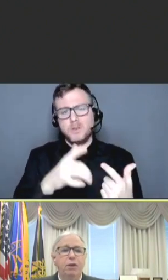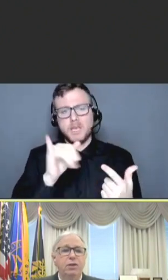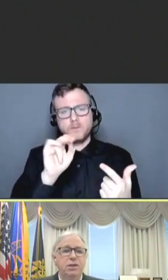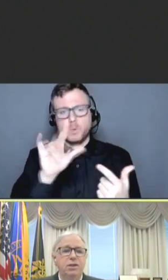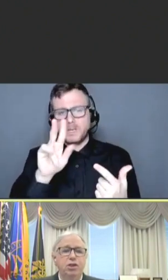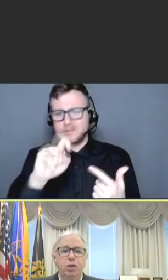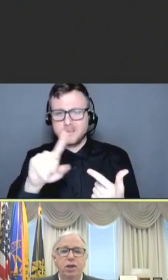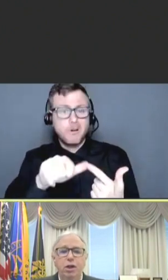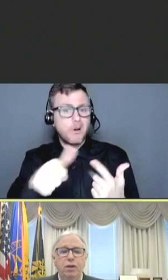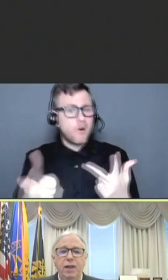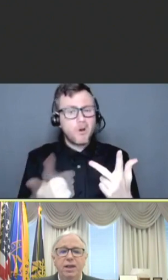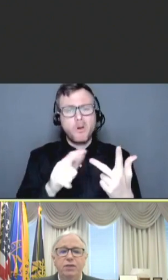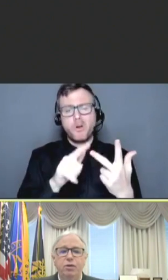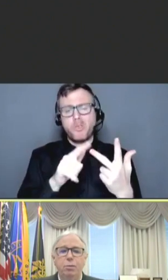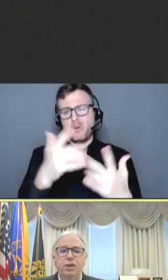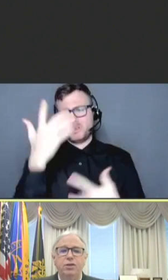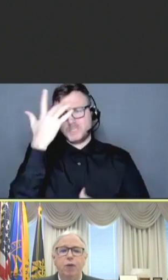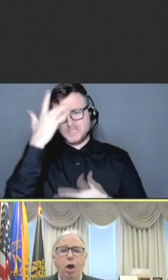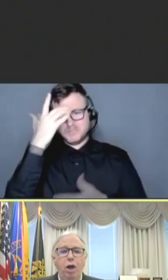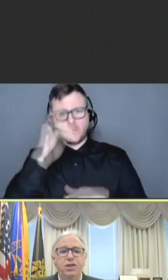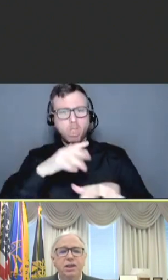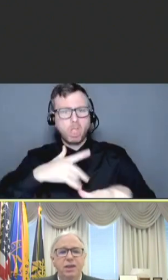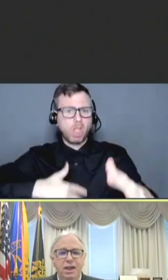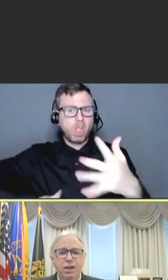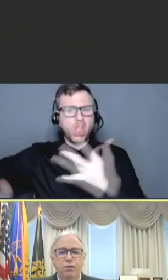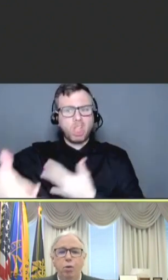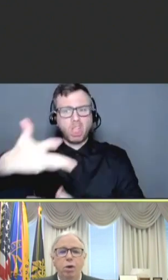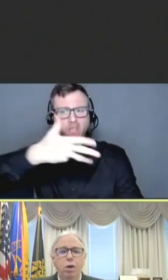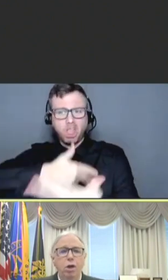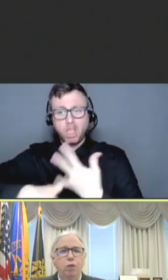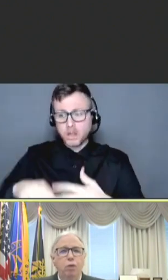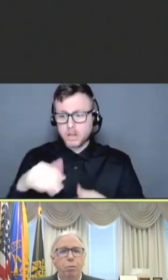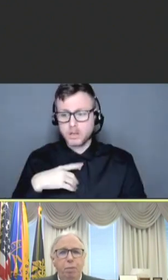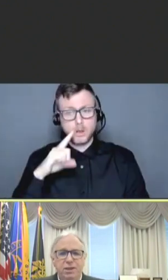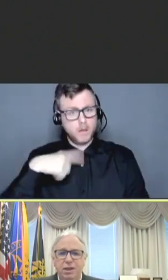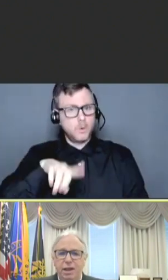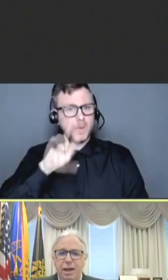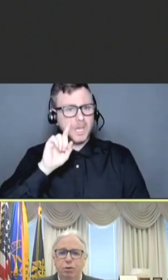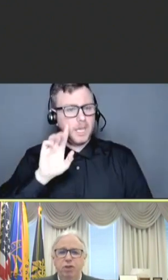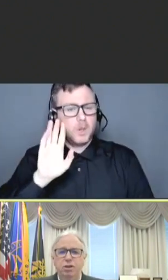viruses circulating over the last few months, we all see the need for robust collaboration,